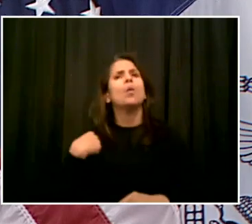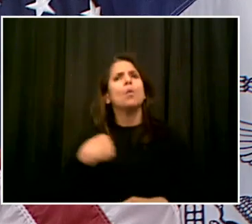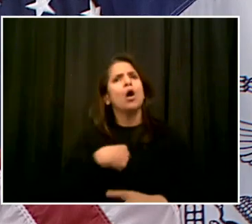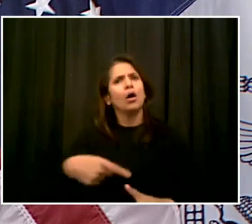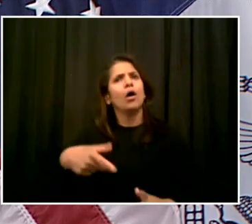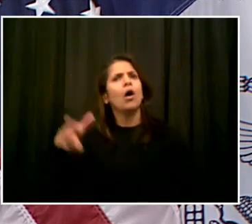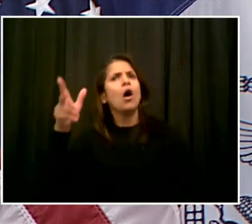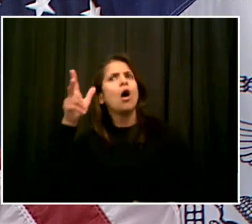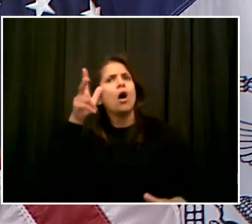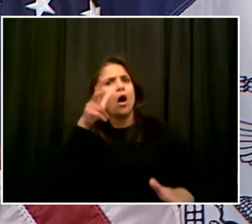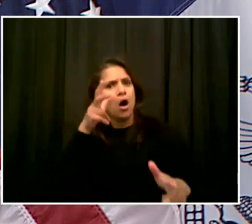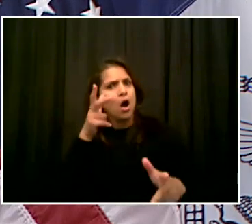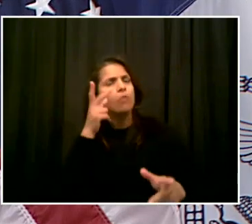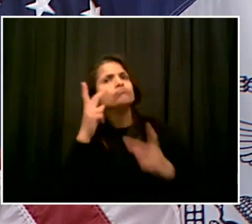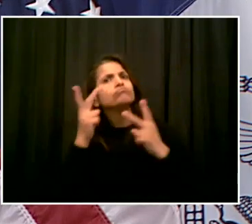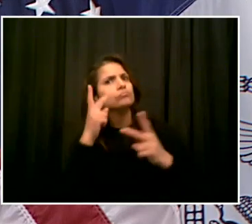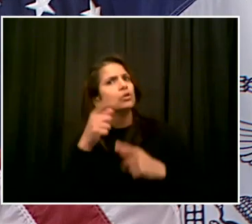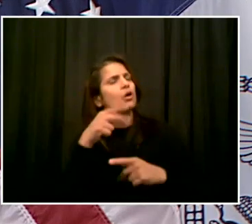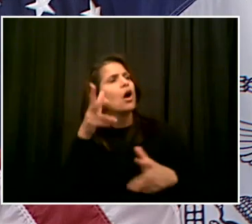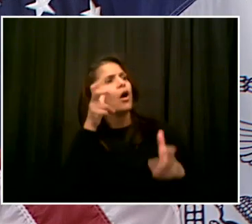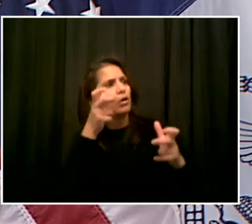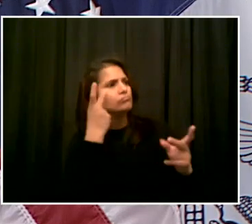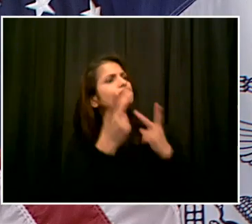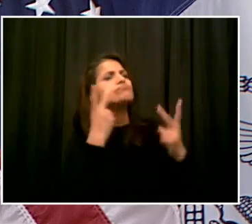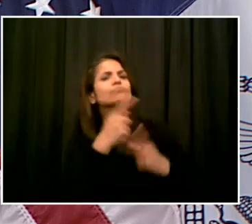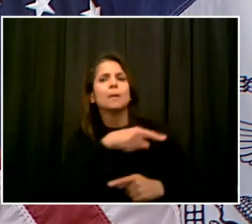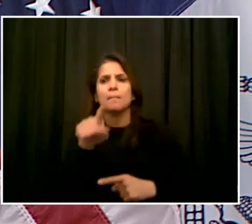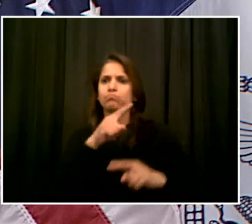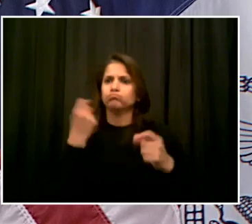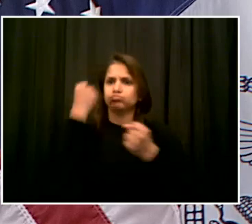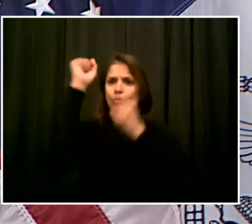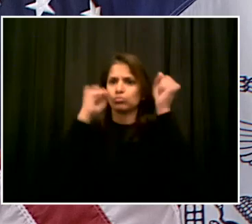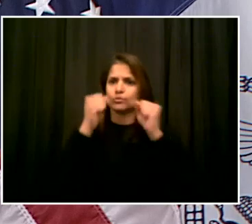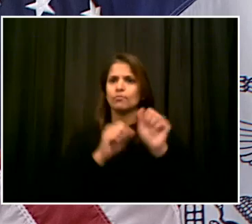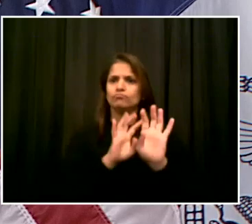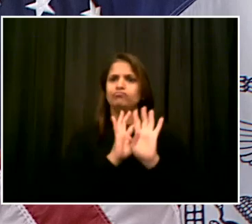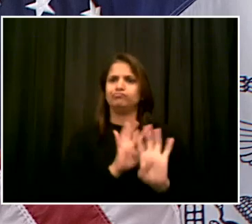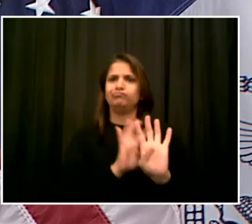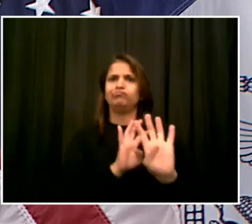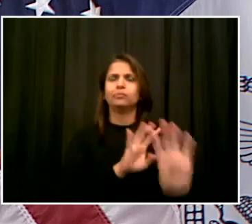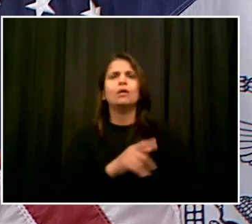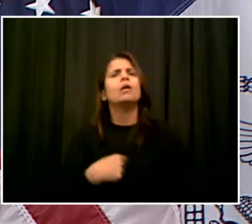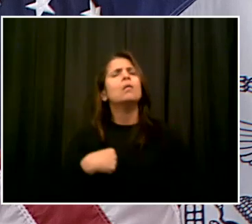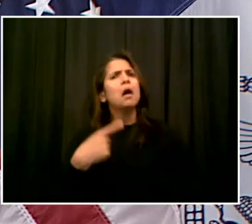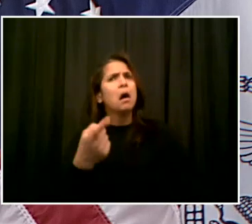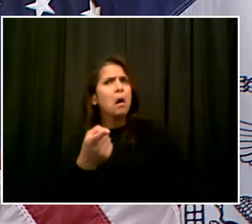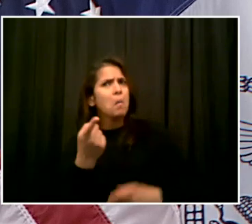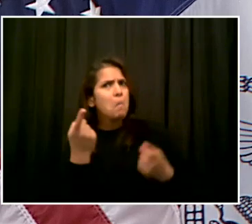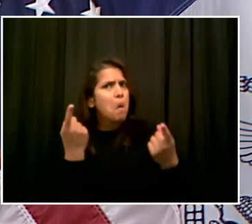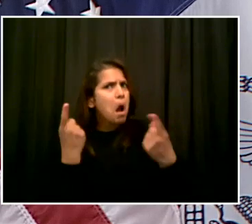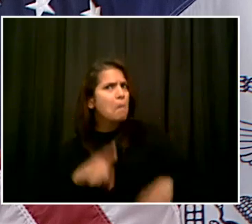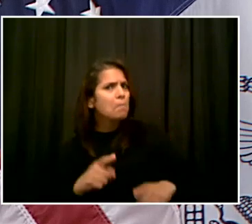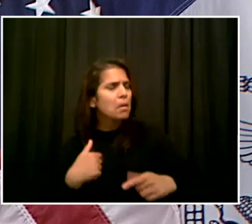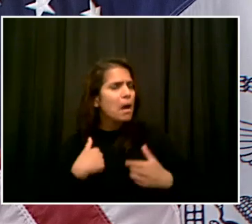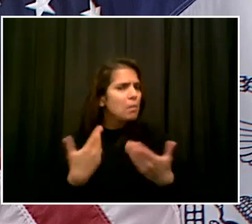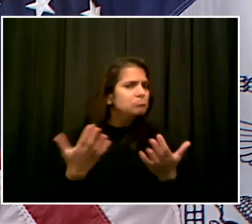PROTESTERS HAVE BEEHEN AD,R YU O KNOW, THERE ARE REFORMS THAT ARE UNDERWAY. I'M WONDERING IF YOU COULD RUN THROUGH SOME OF